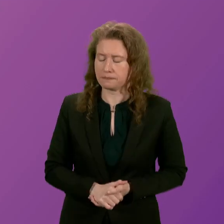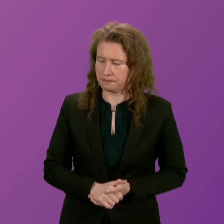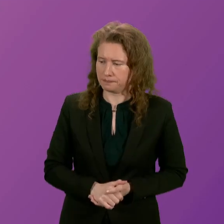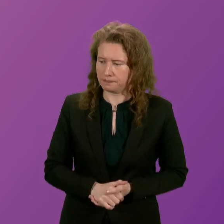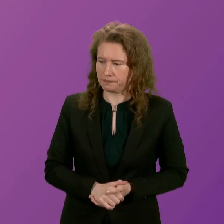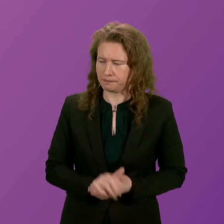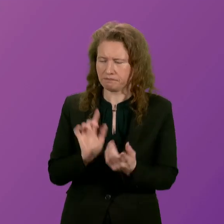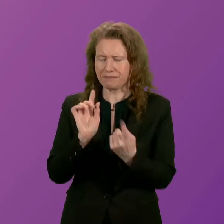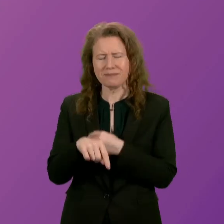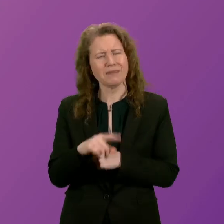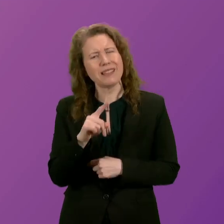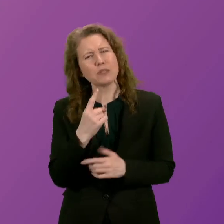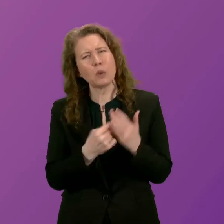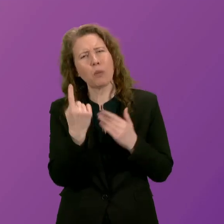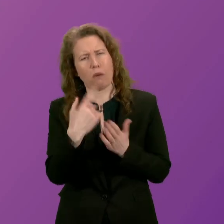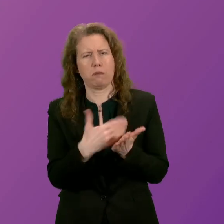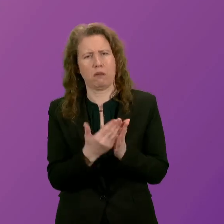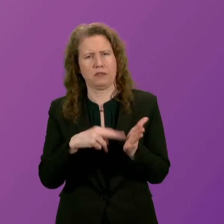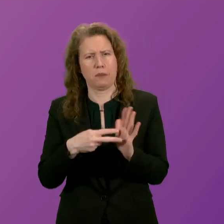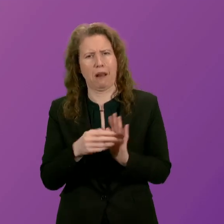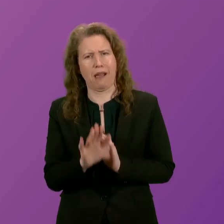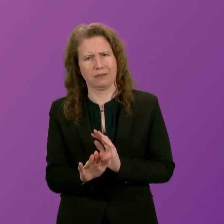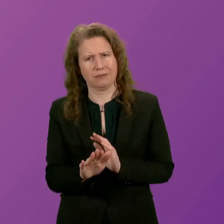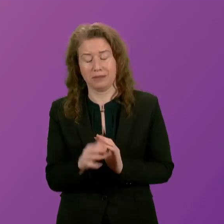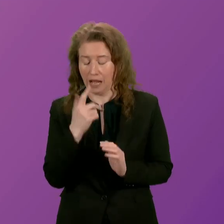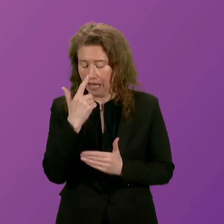That is only one part of the plan that we are taking forward, which I will come on to in a second.